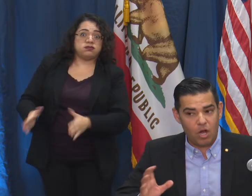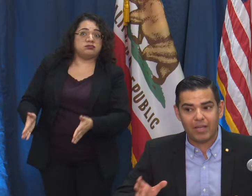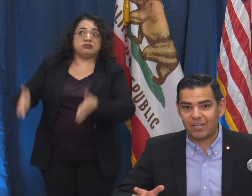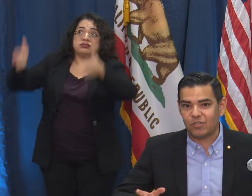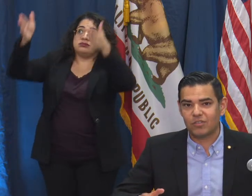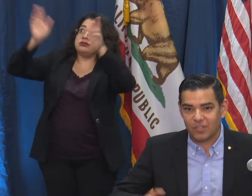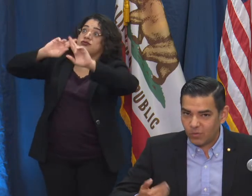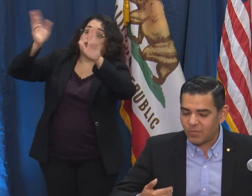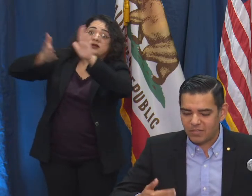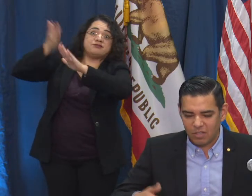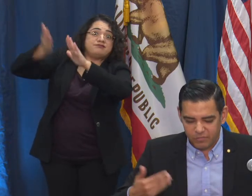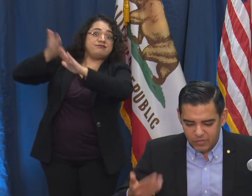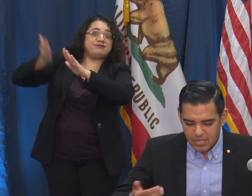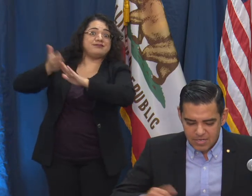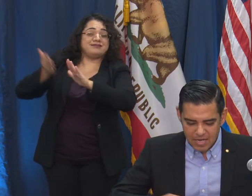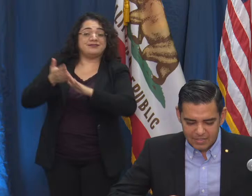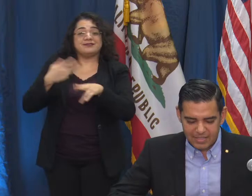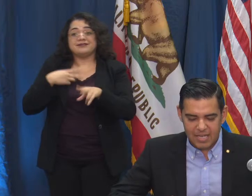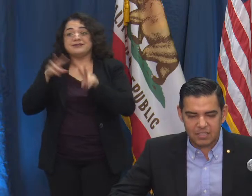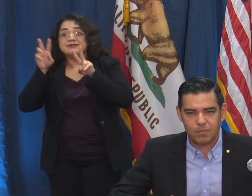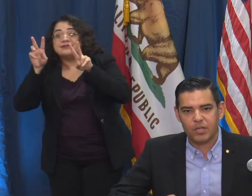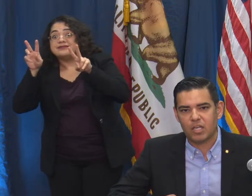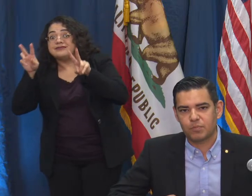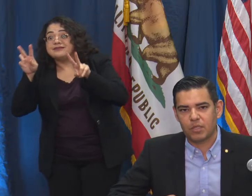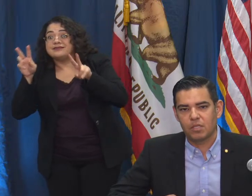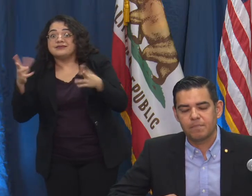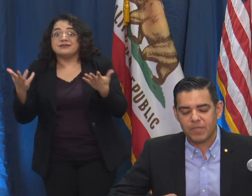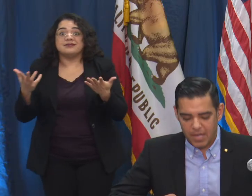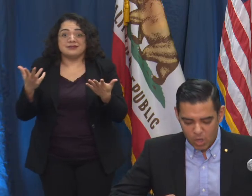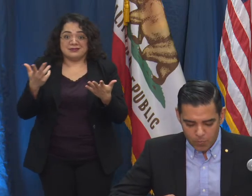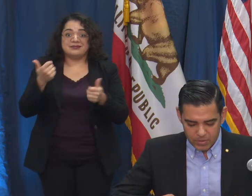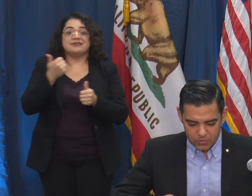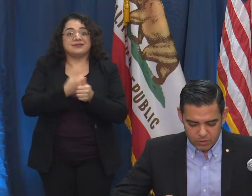all anxious including myself to get Community Hospital open as soon as